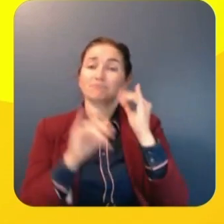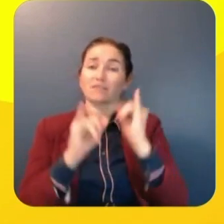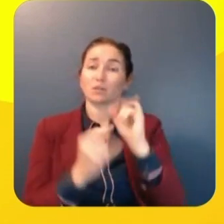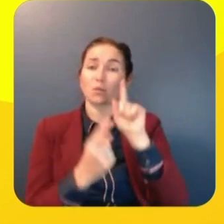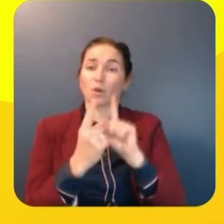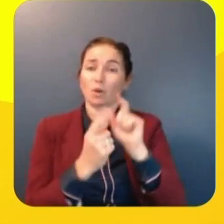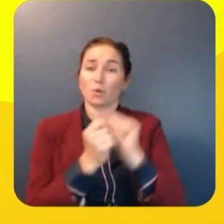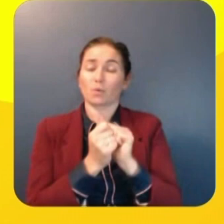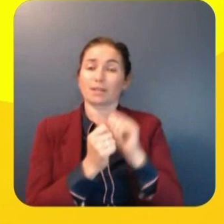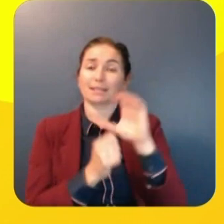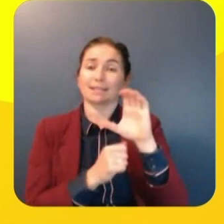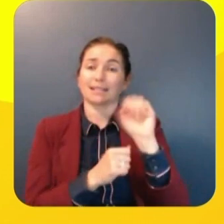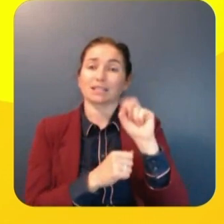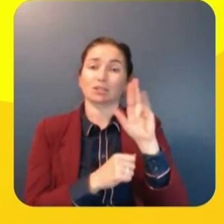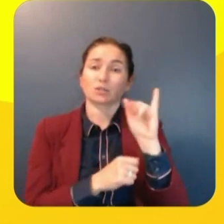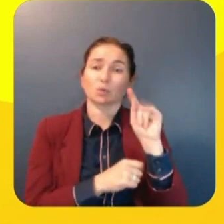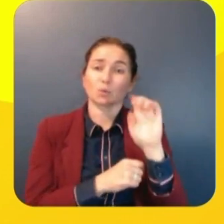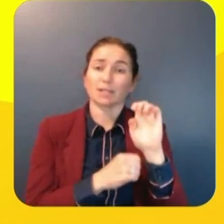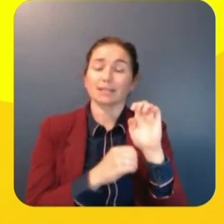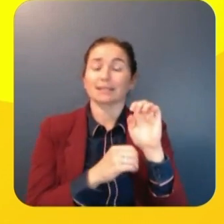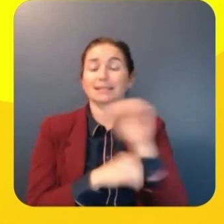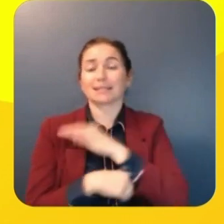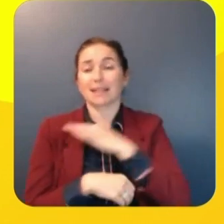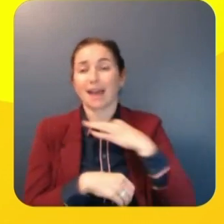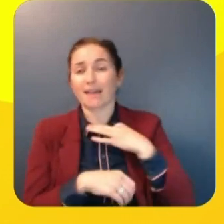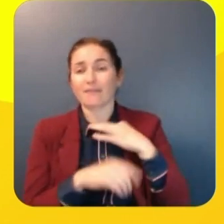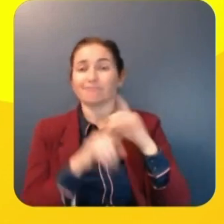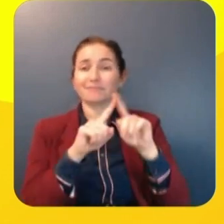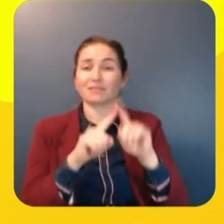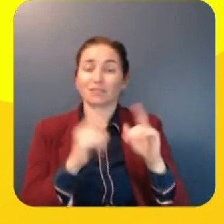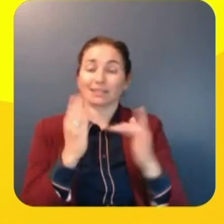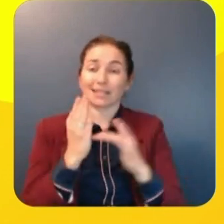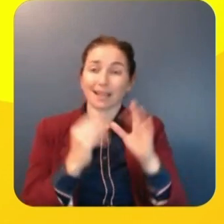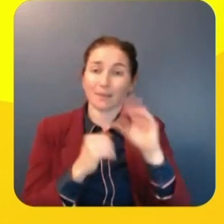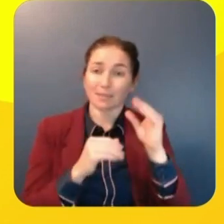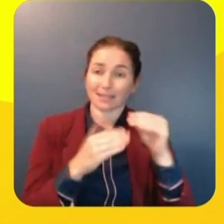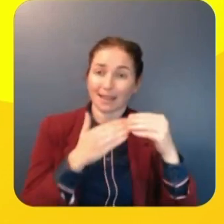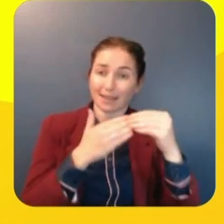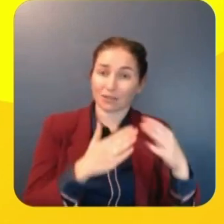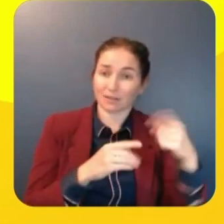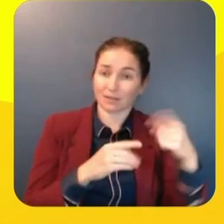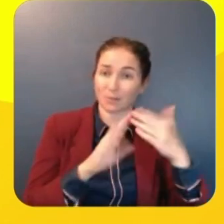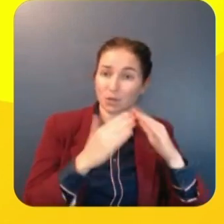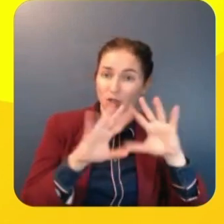tech companies and leaders of community groups. We know there's so many community advocacy organizations you are